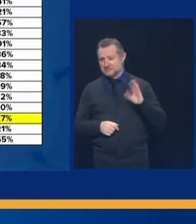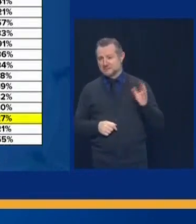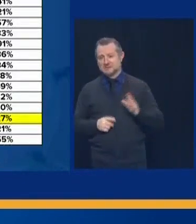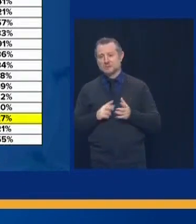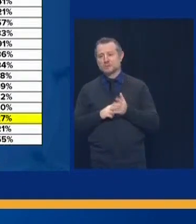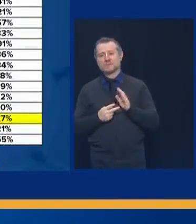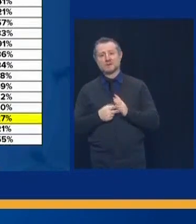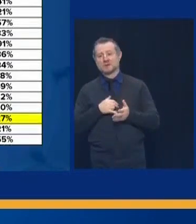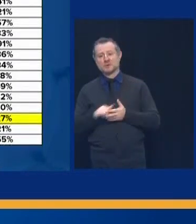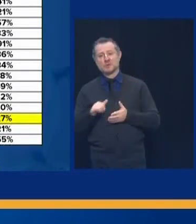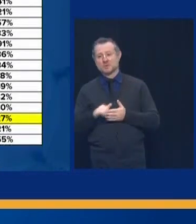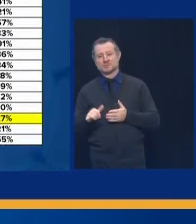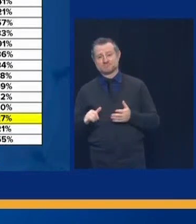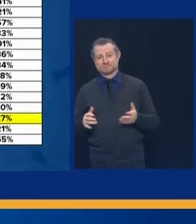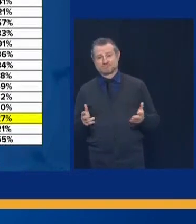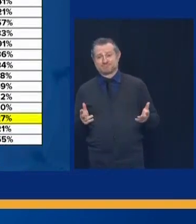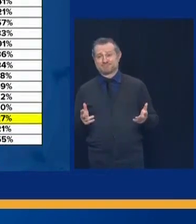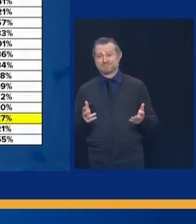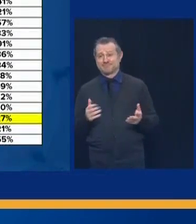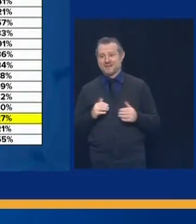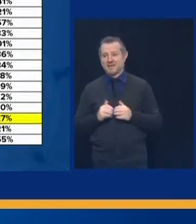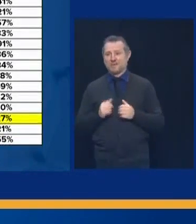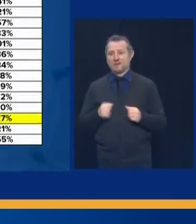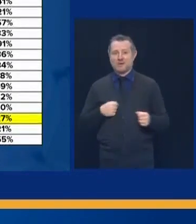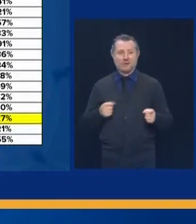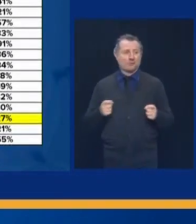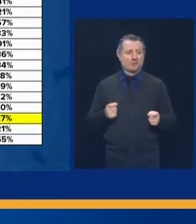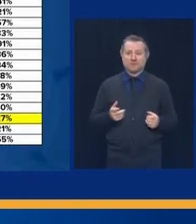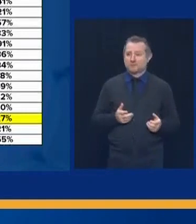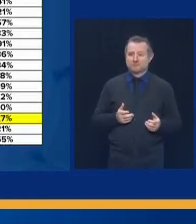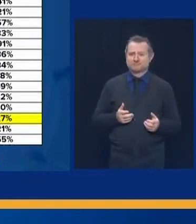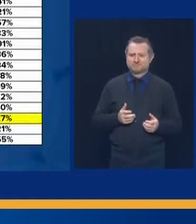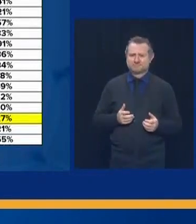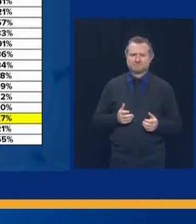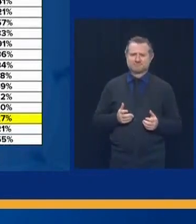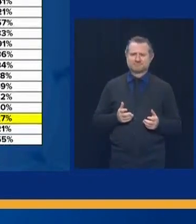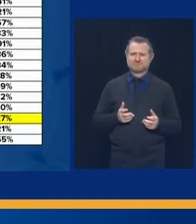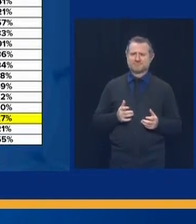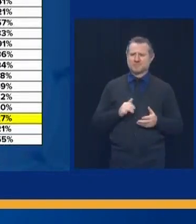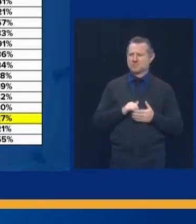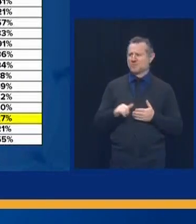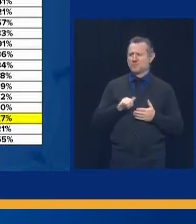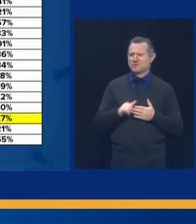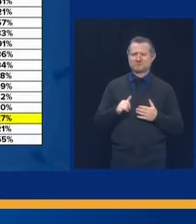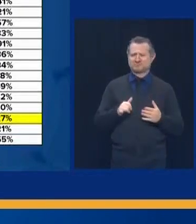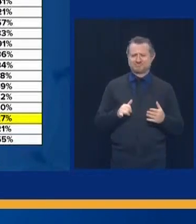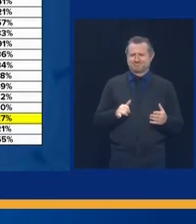YOU CAN'T CONTROL THE VIRUS. WELL, THEN YOU HAD TO -- THEN